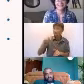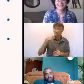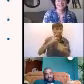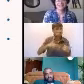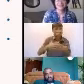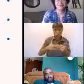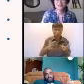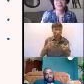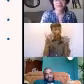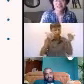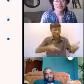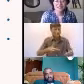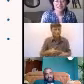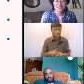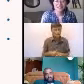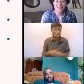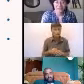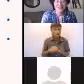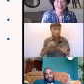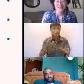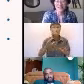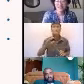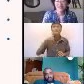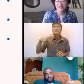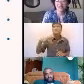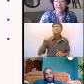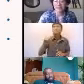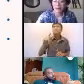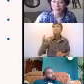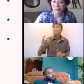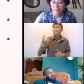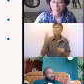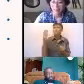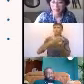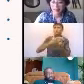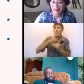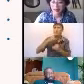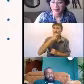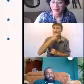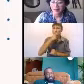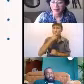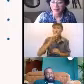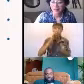Jaqs and Tyson, please do. I just wanted to let people know that we are recording the